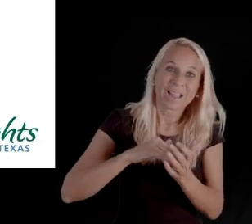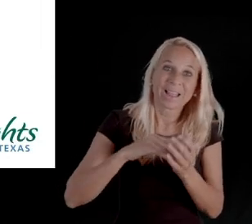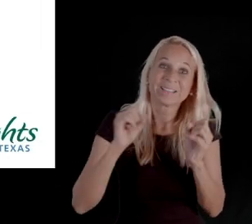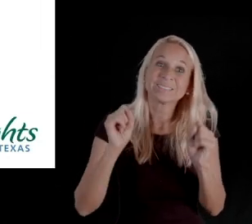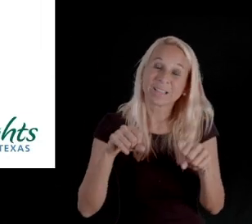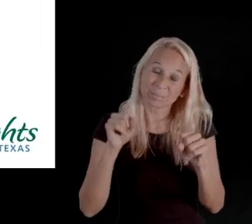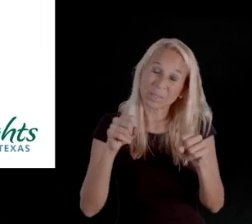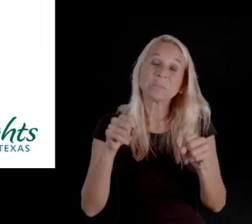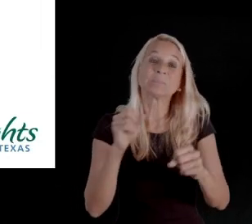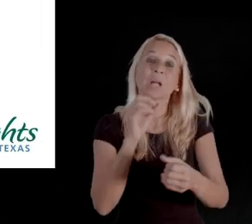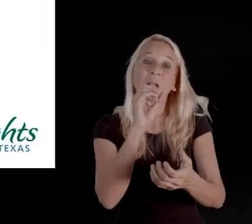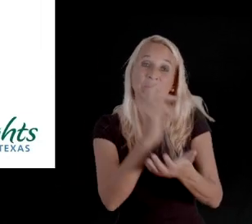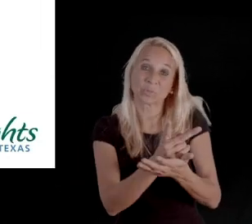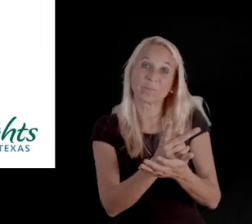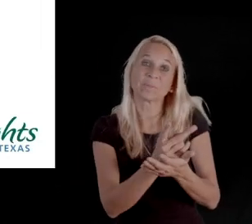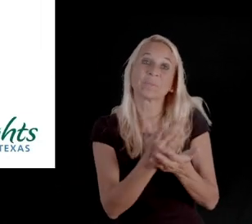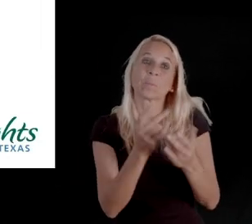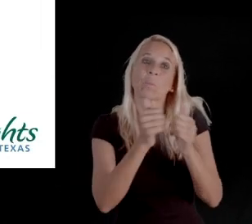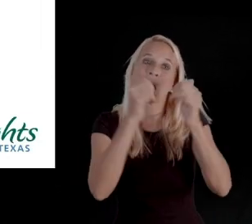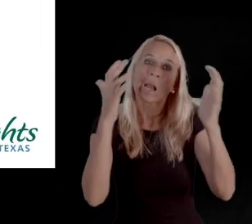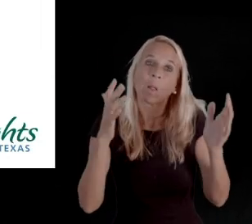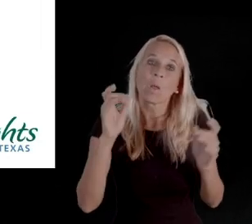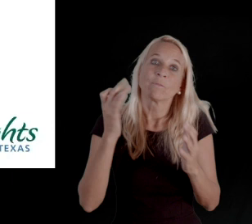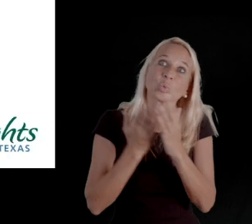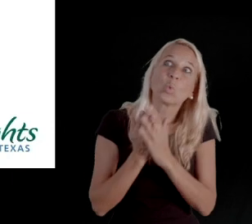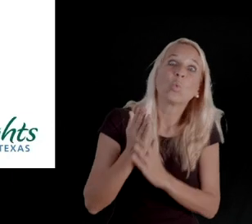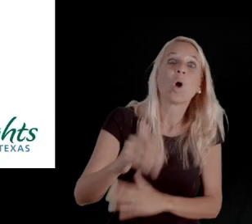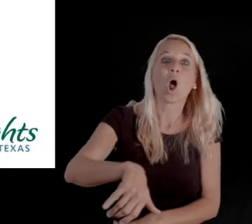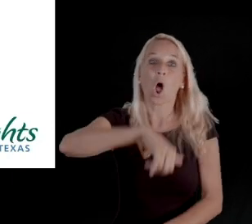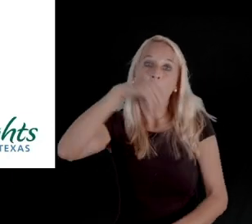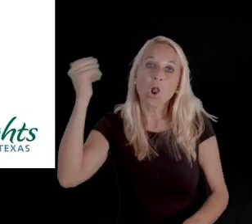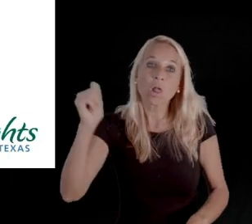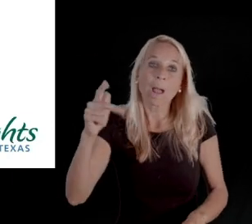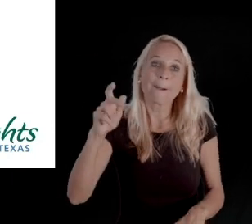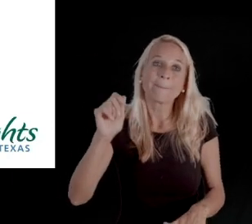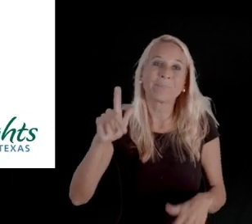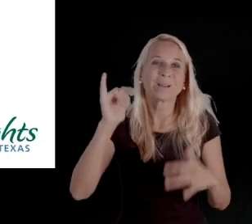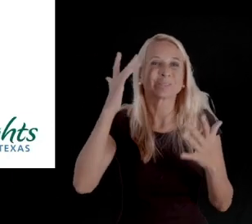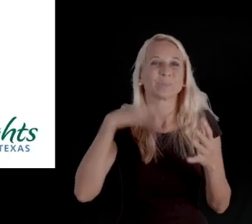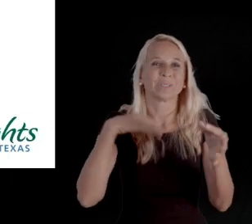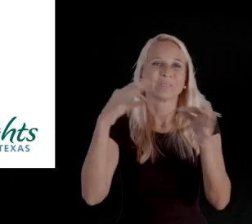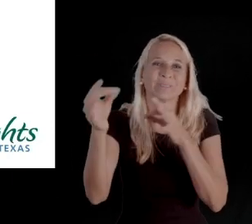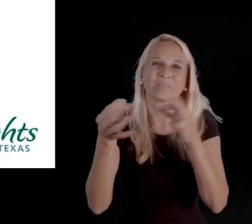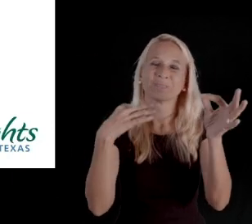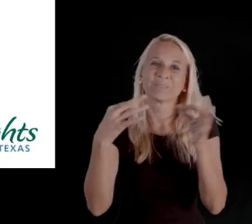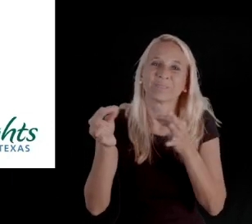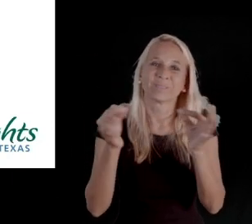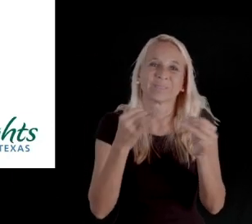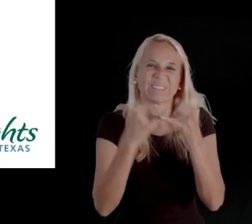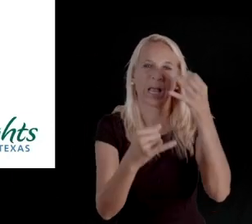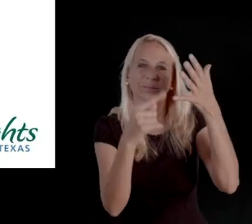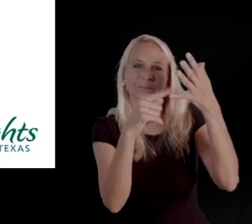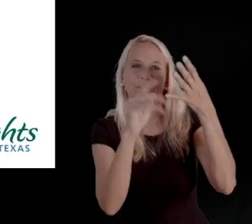be approved, without having to go through another appeal. So that's why we talk about this last little bullet about